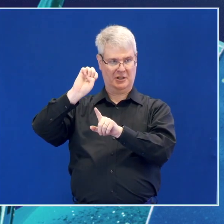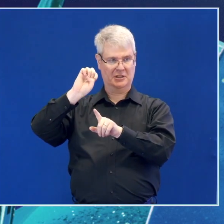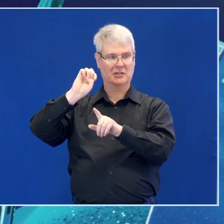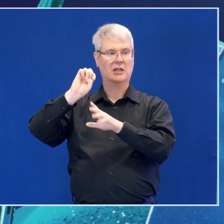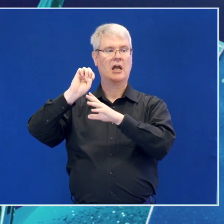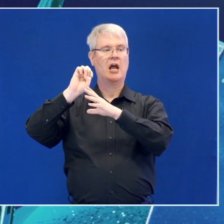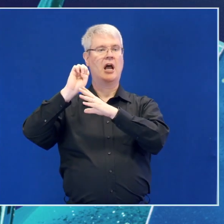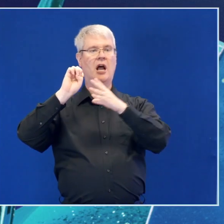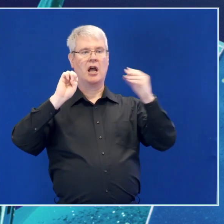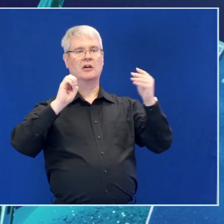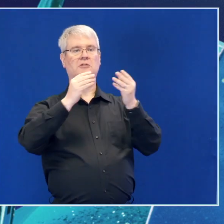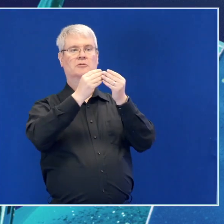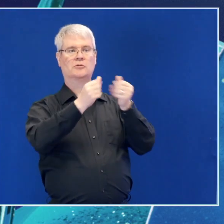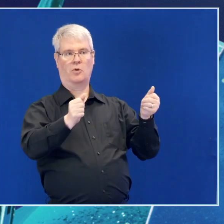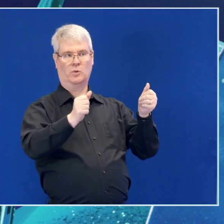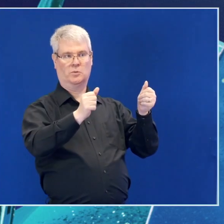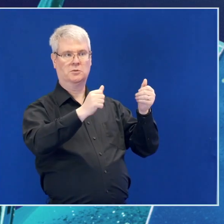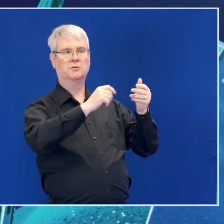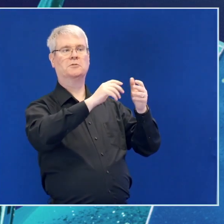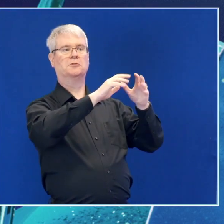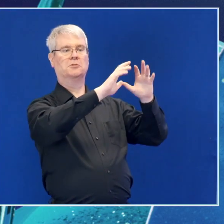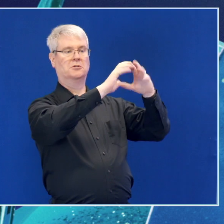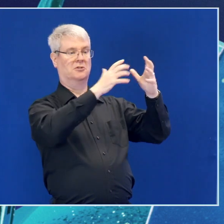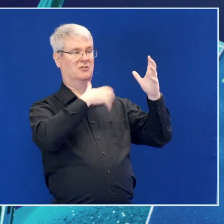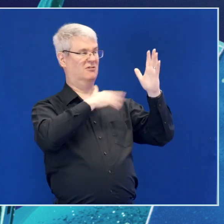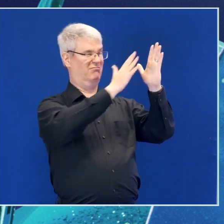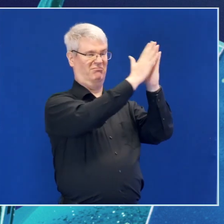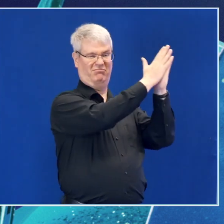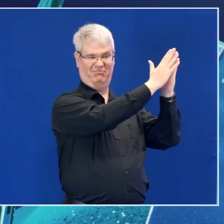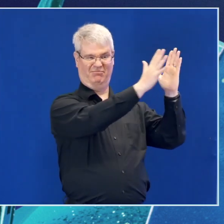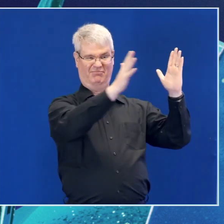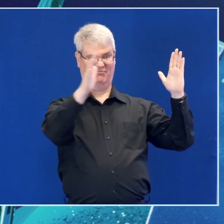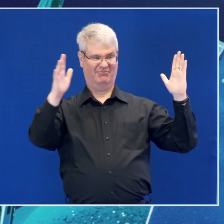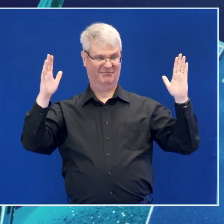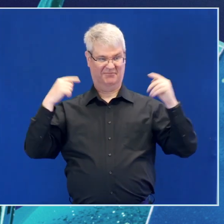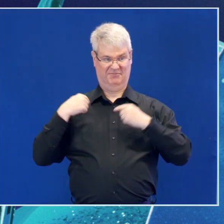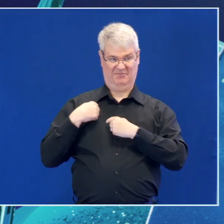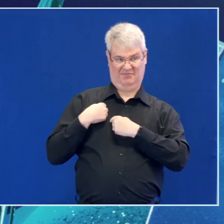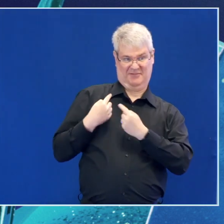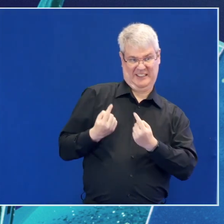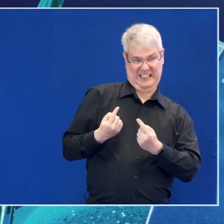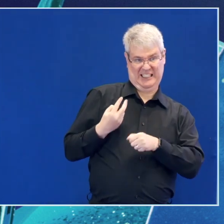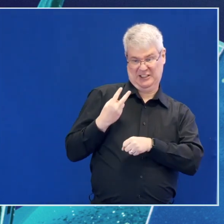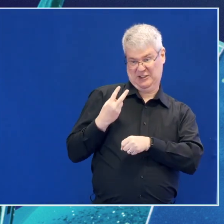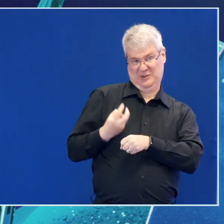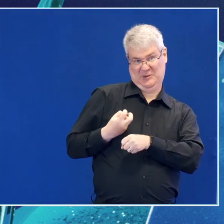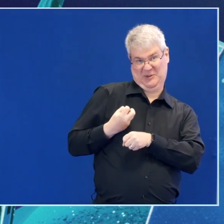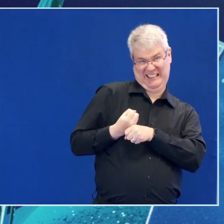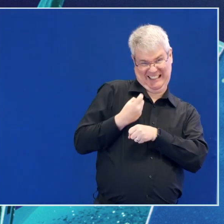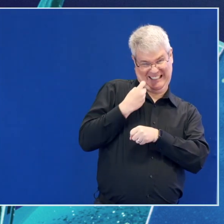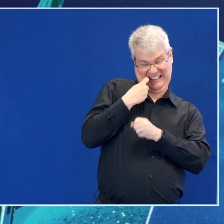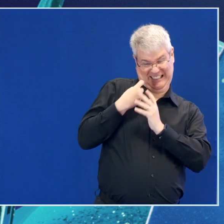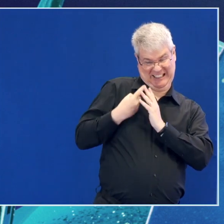But I've been heavily focused in the last couple of years, as you can imagine, on AI. Thank you. Thanks.